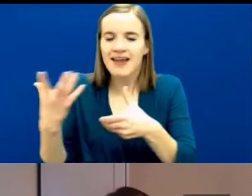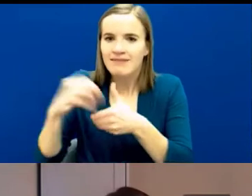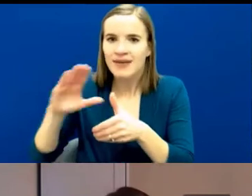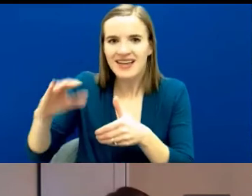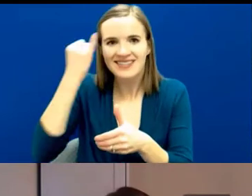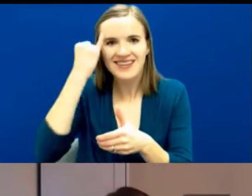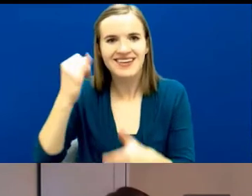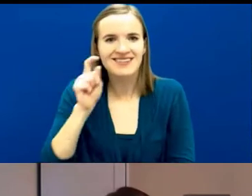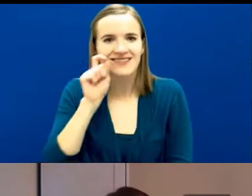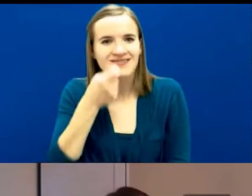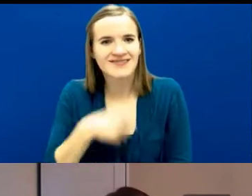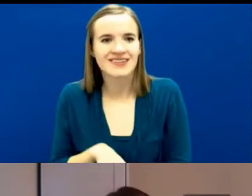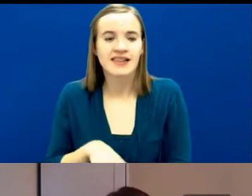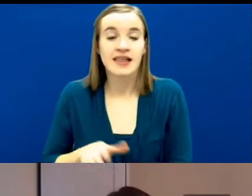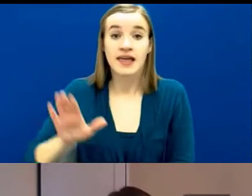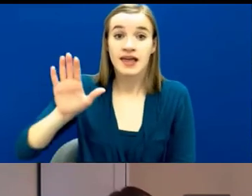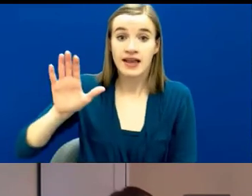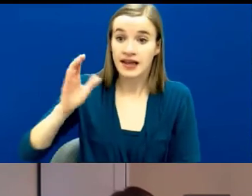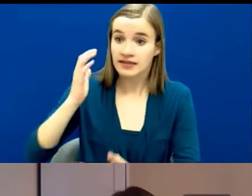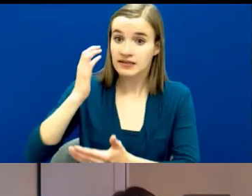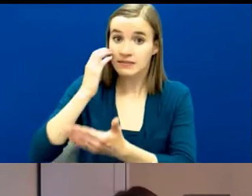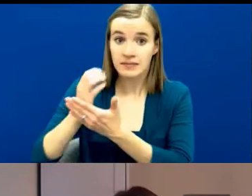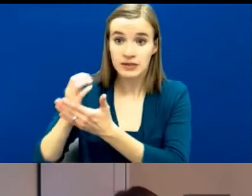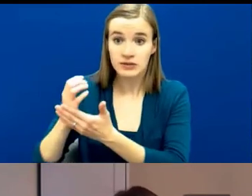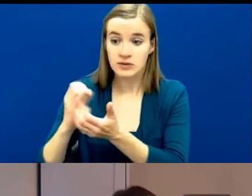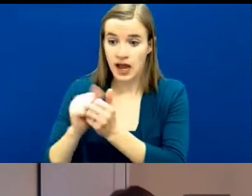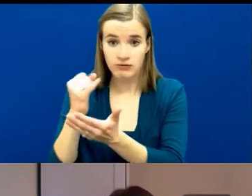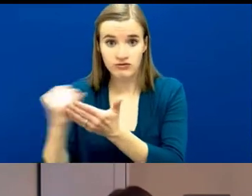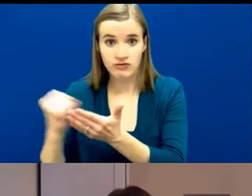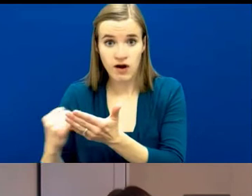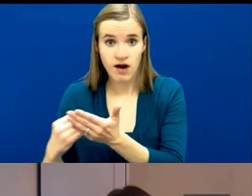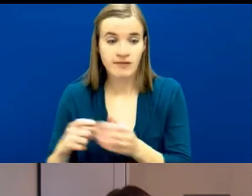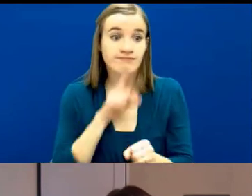illustrations from actual photographs, which made it even more authentic. And